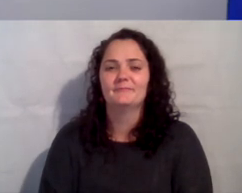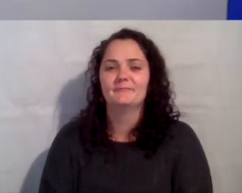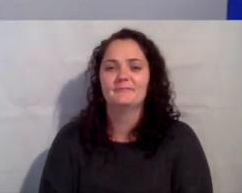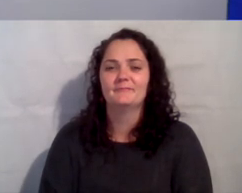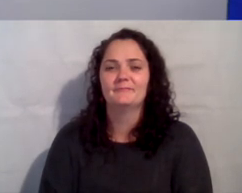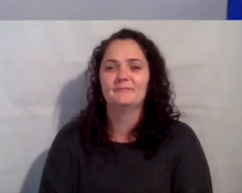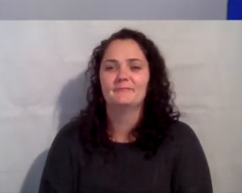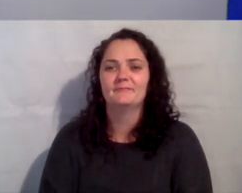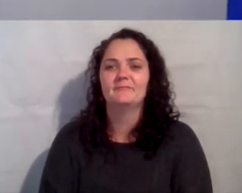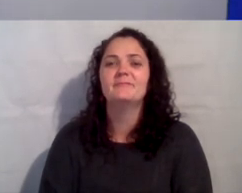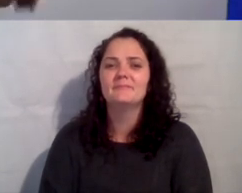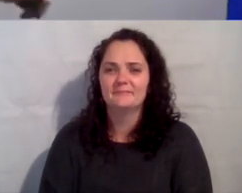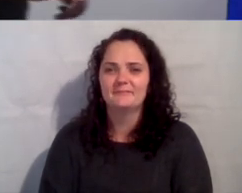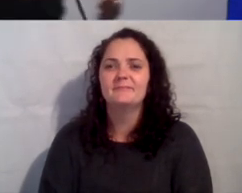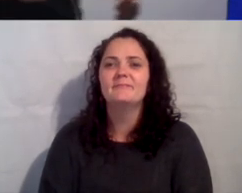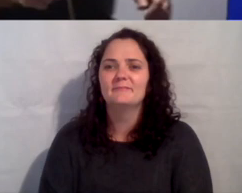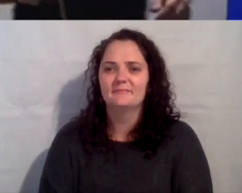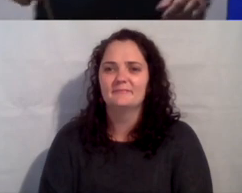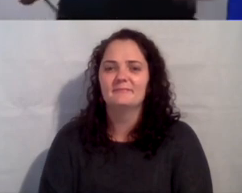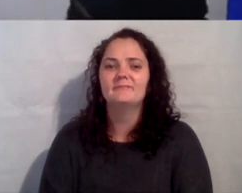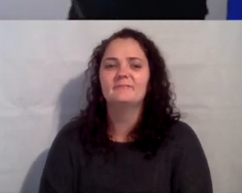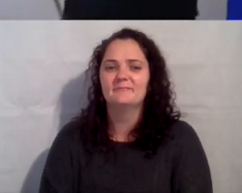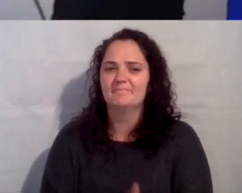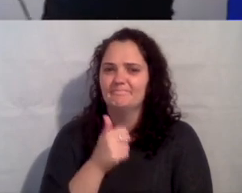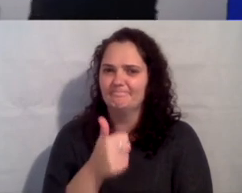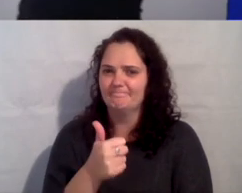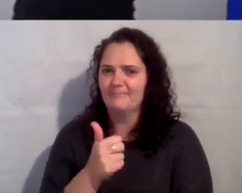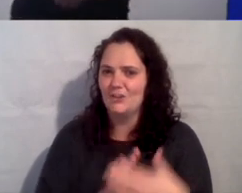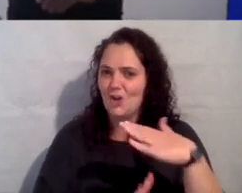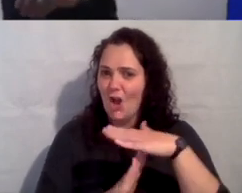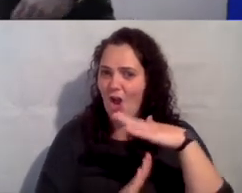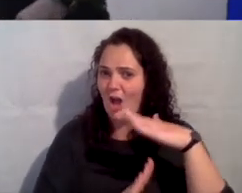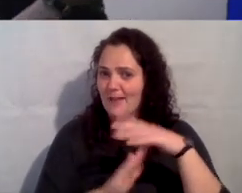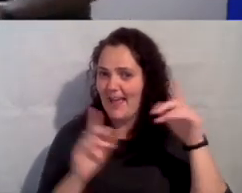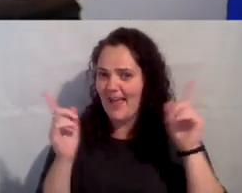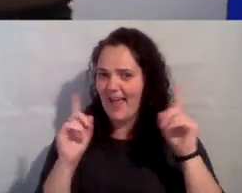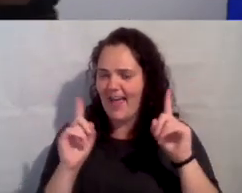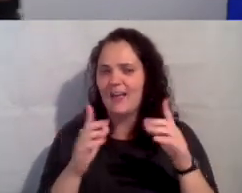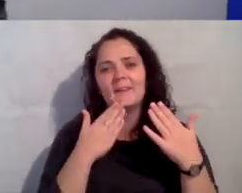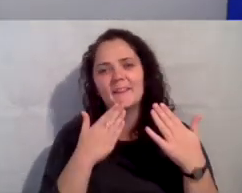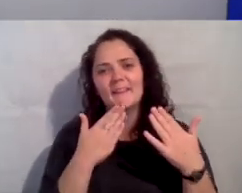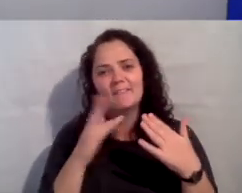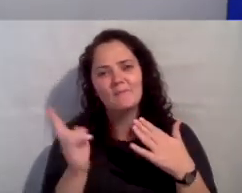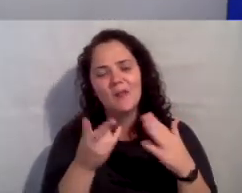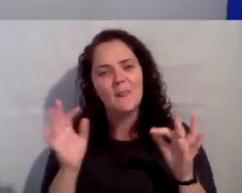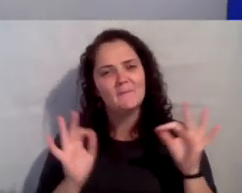and I'm checking my watch, alright and let's cut it there now, thank you very much Atticus and Rachel.